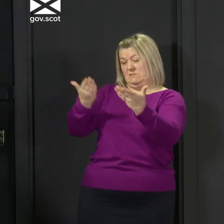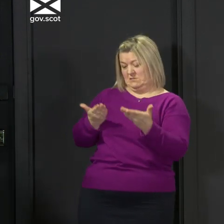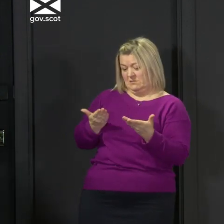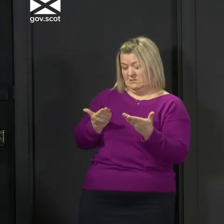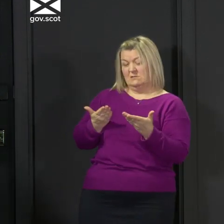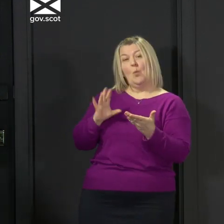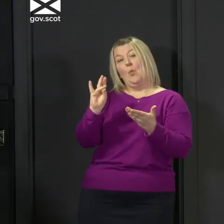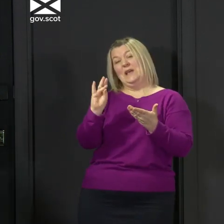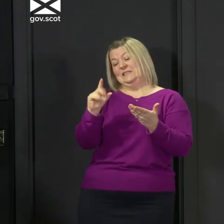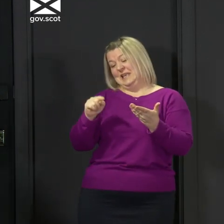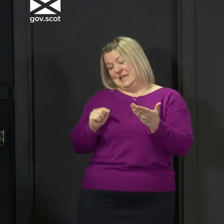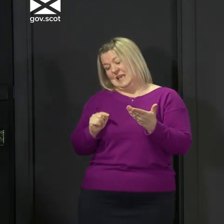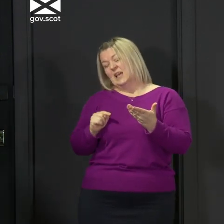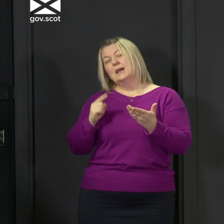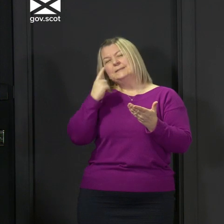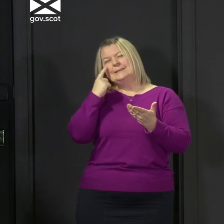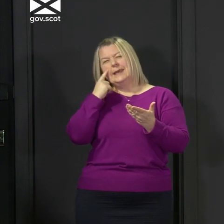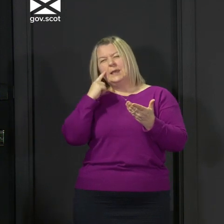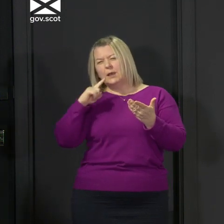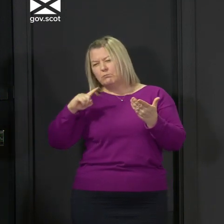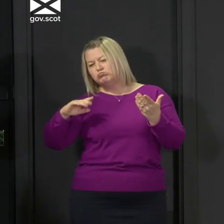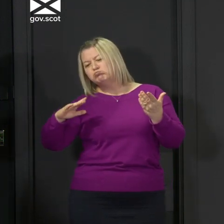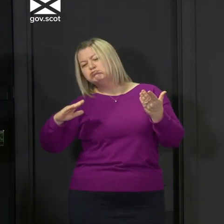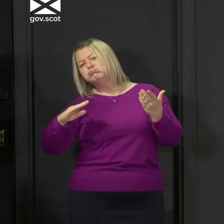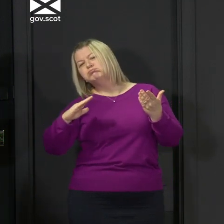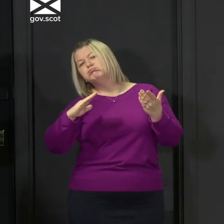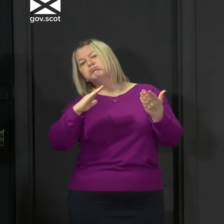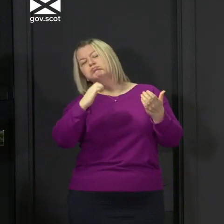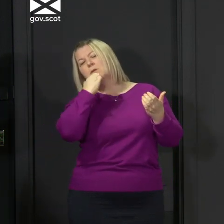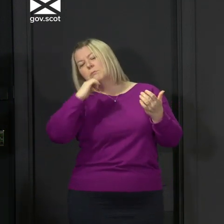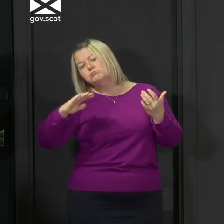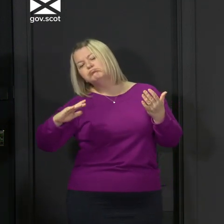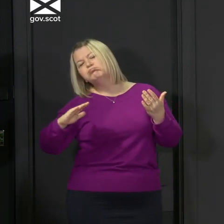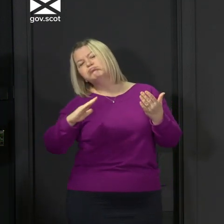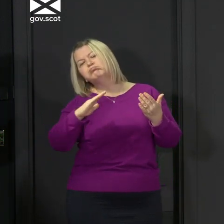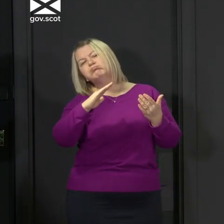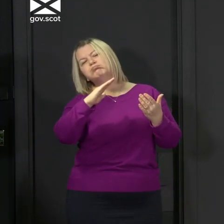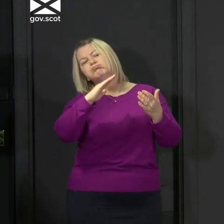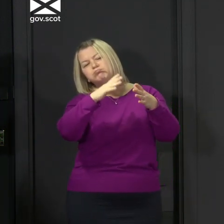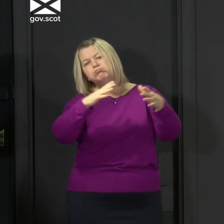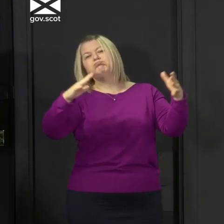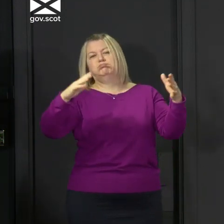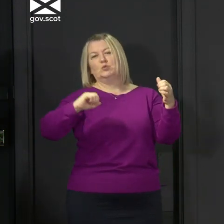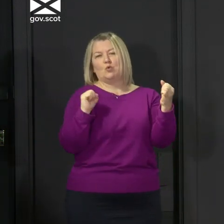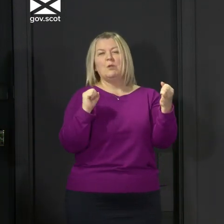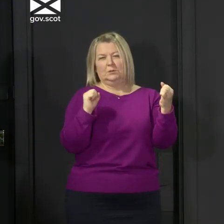ten days or so of a rapid increase in the number of Covid-19 cases in Scotland, and